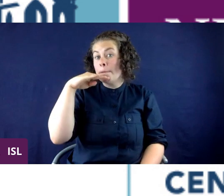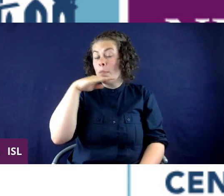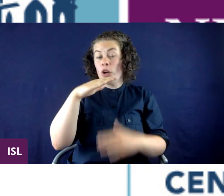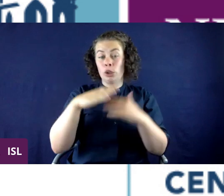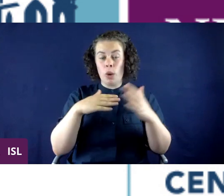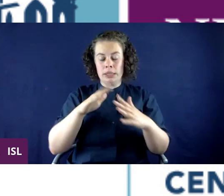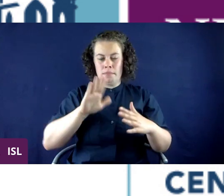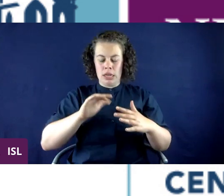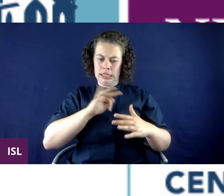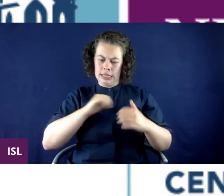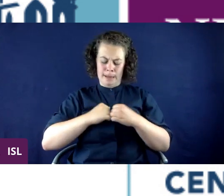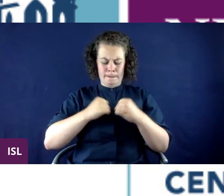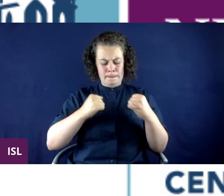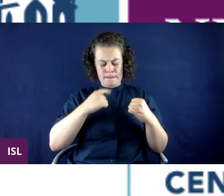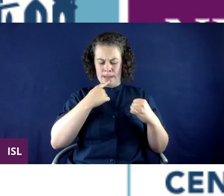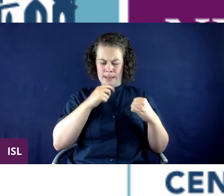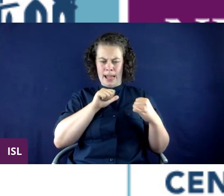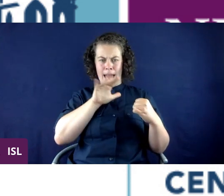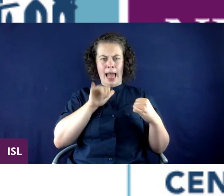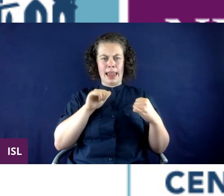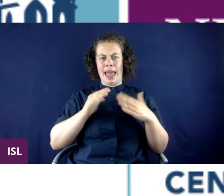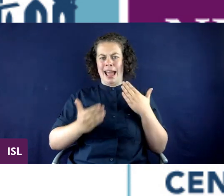within ourselves.